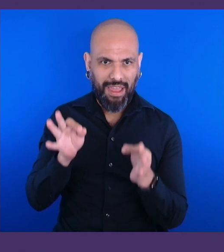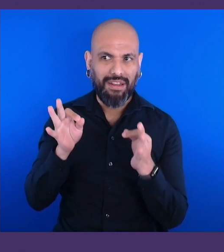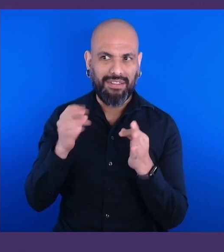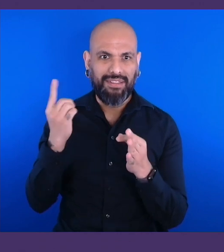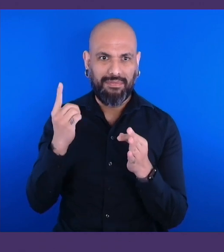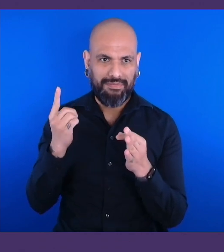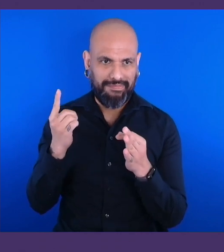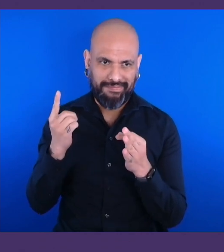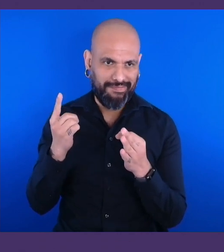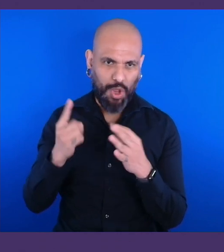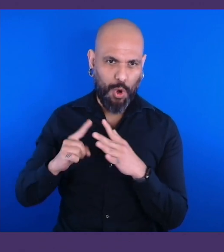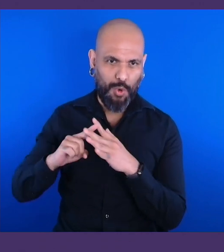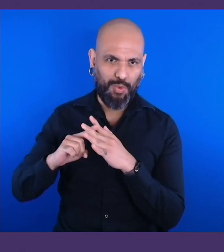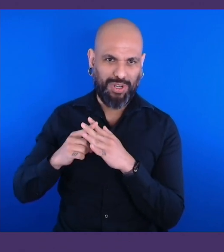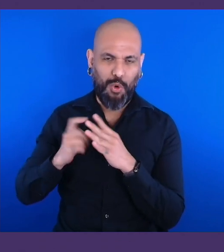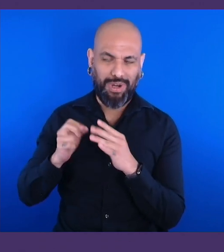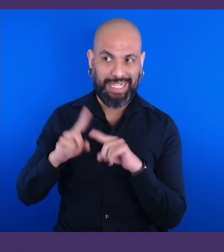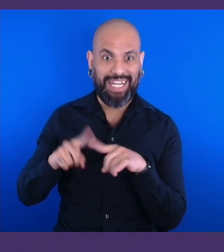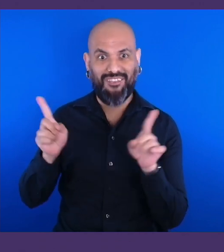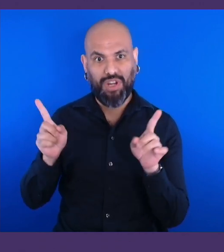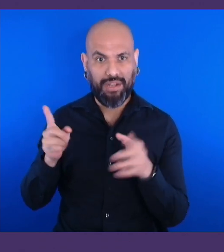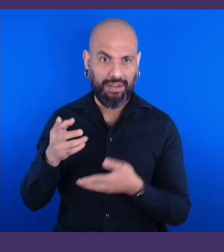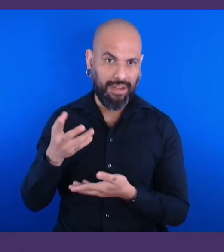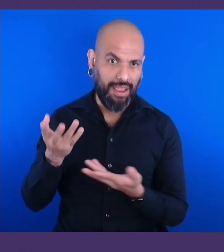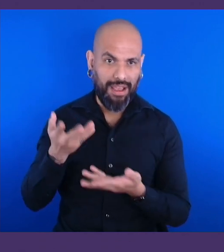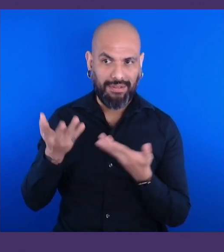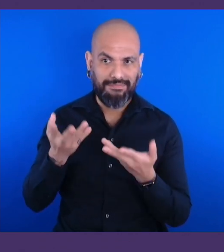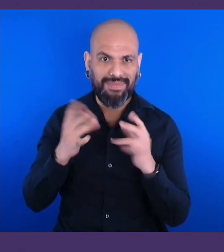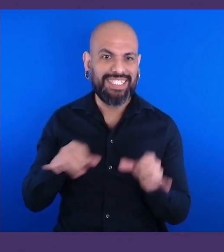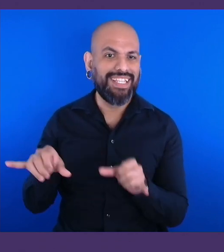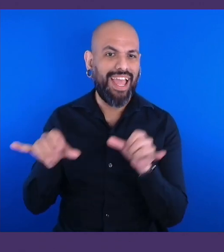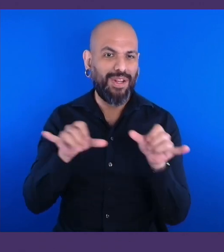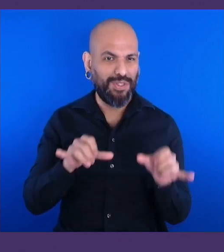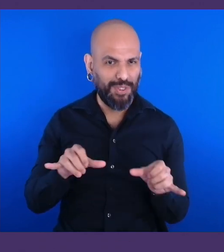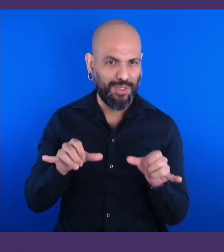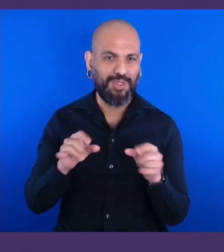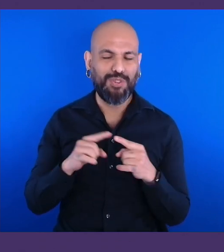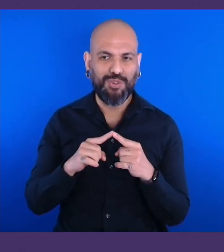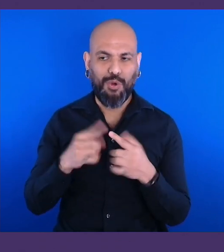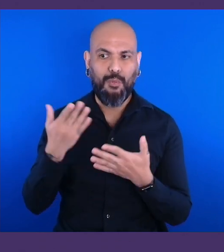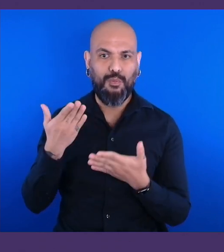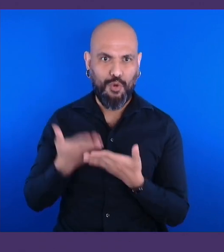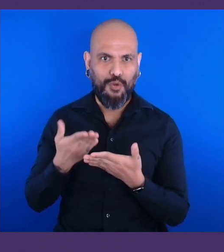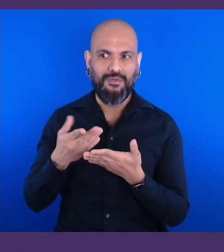different standard to prove its conformity.